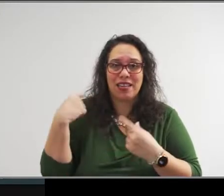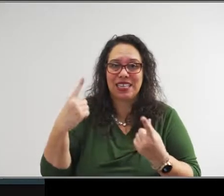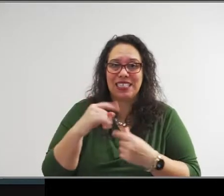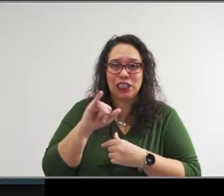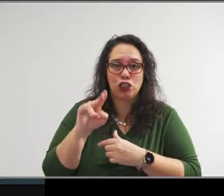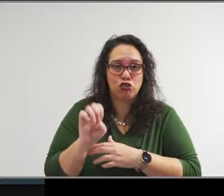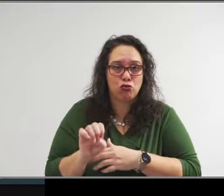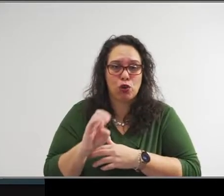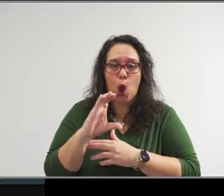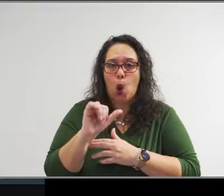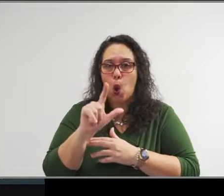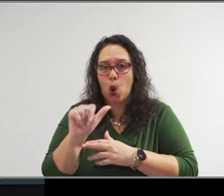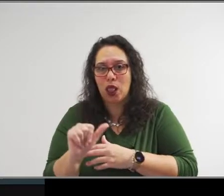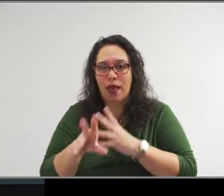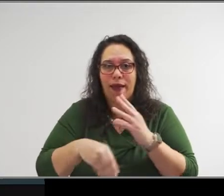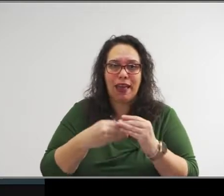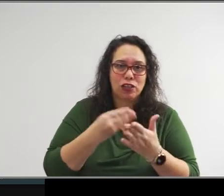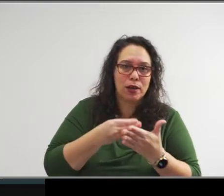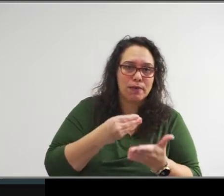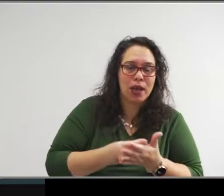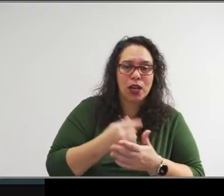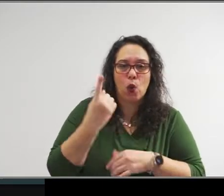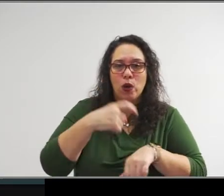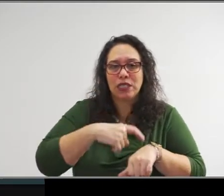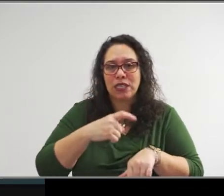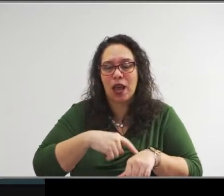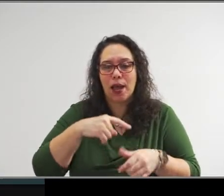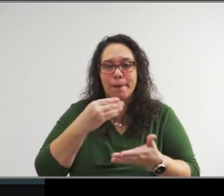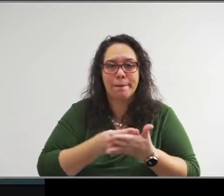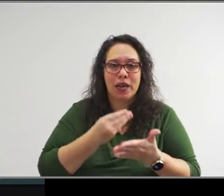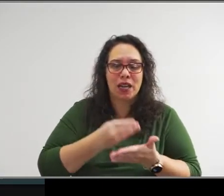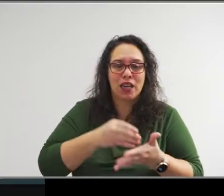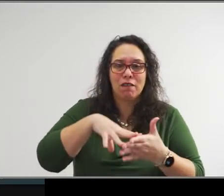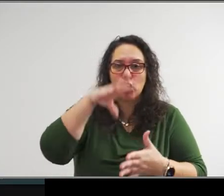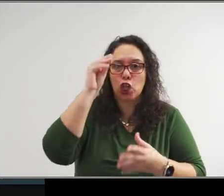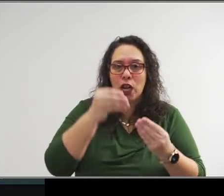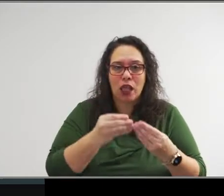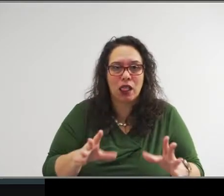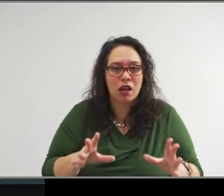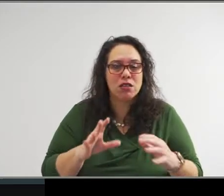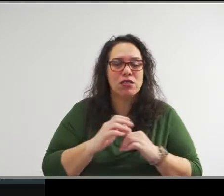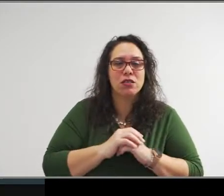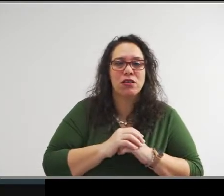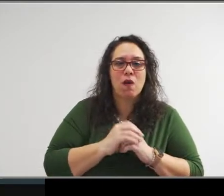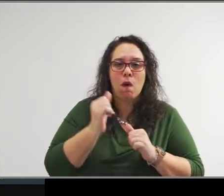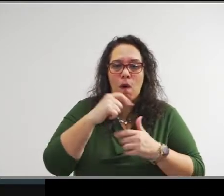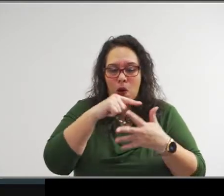the one-time money for learning loss and the reduction in deferrals,